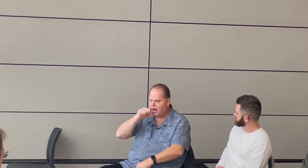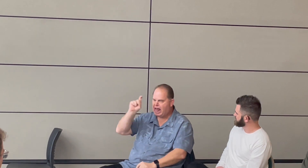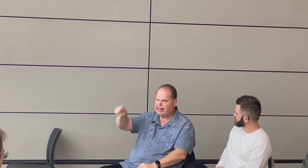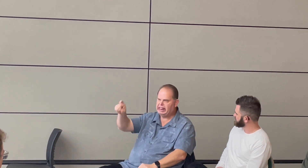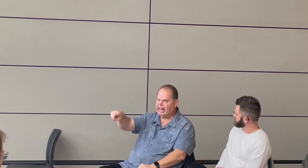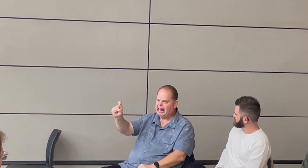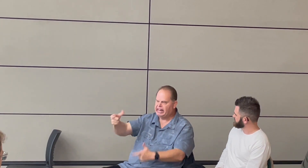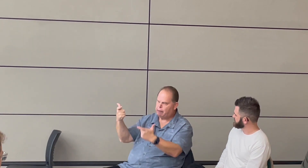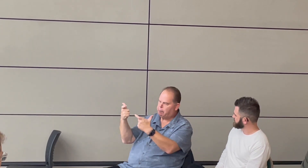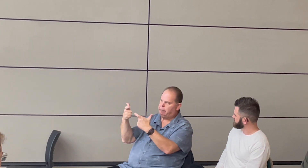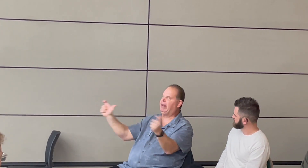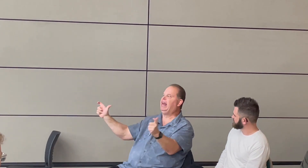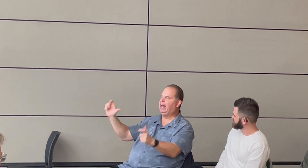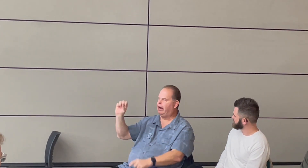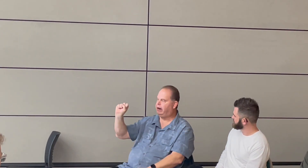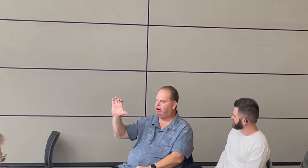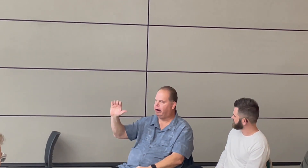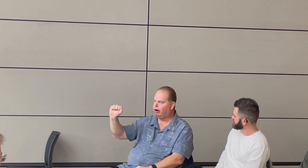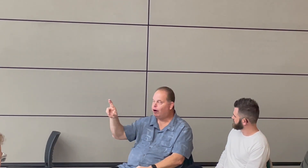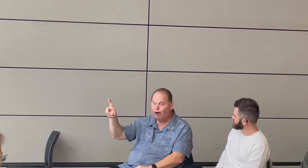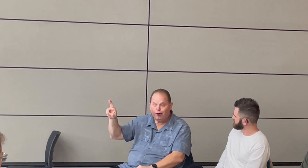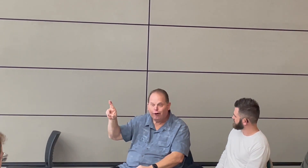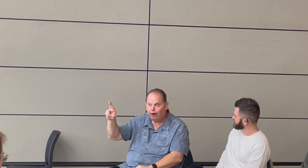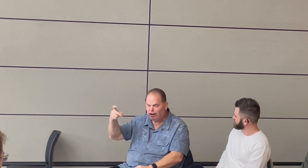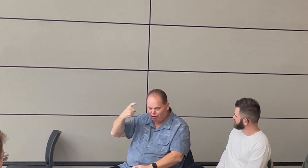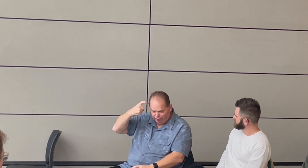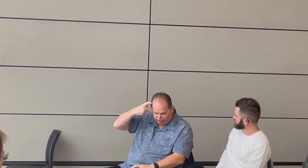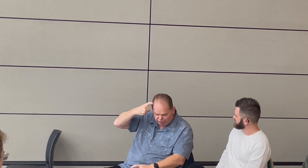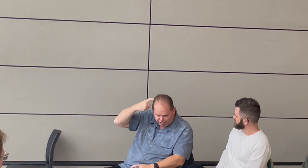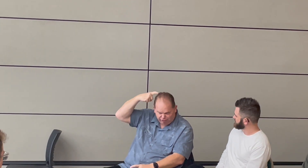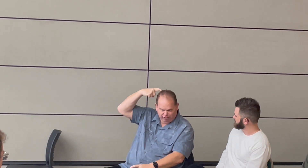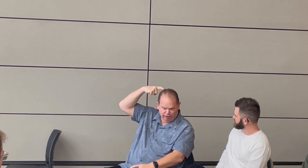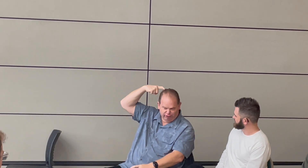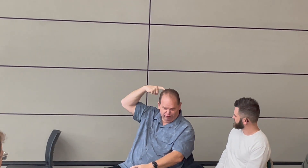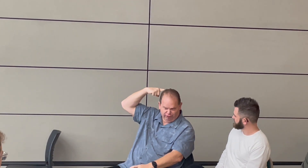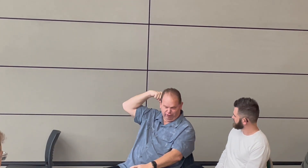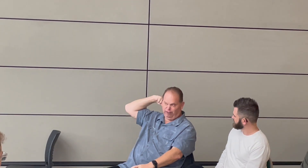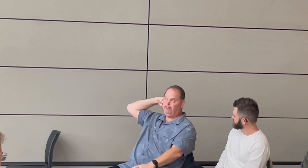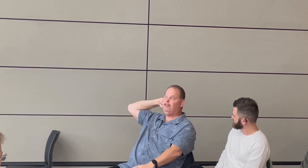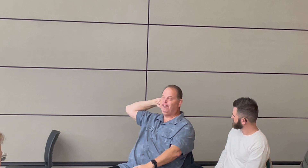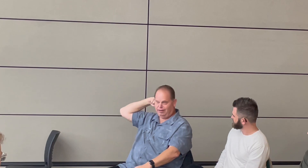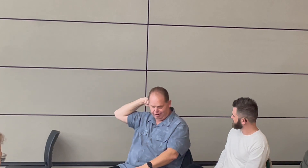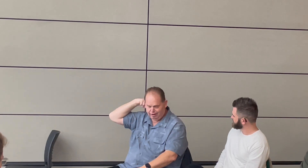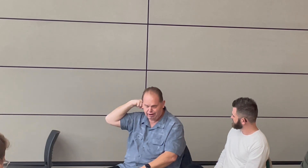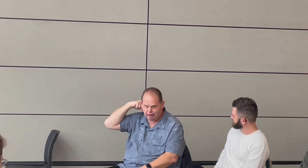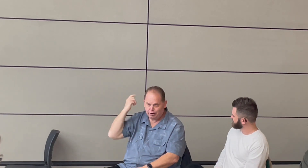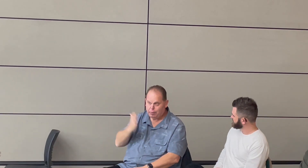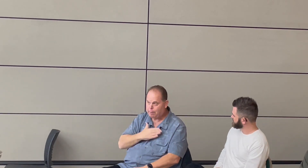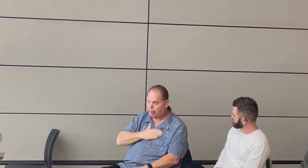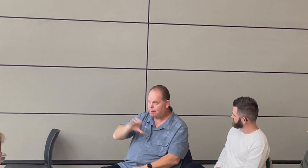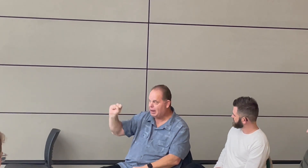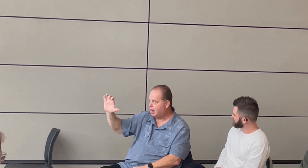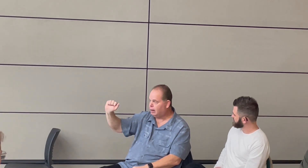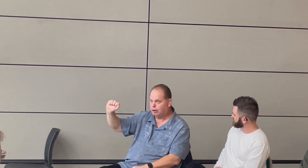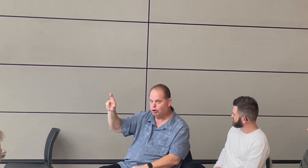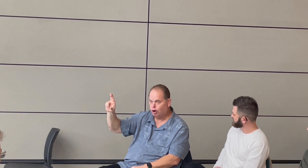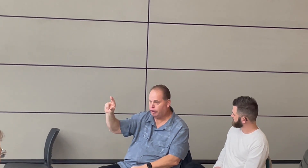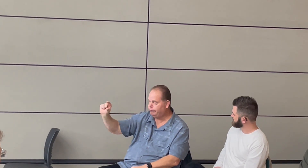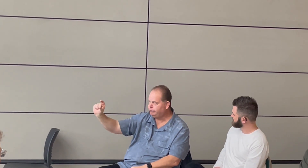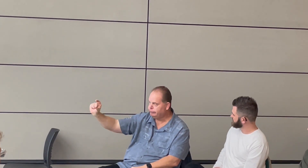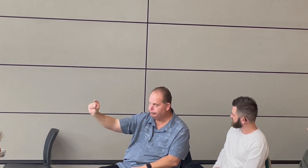implants and I I think it was the really um best time if you will for me to get my implant because